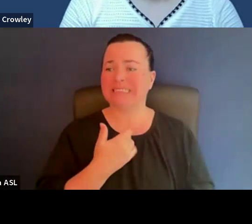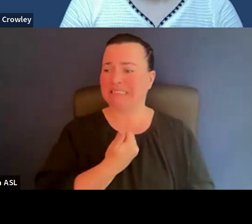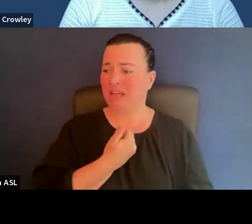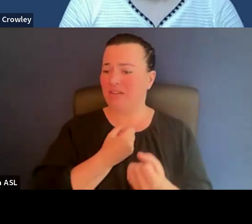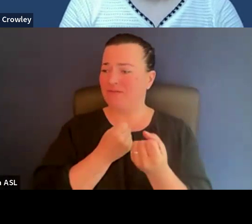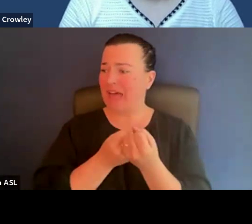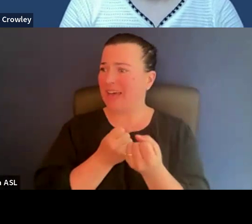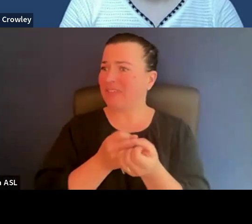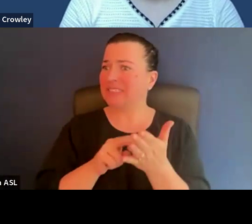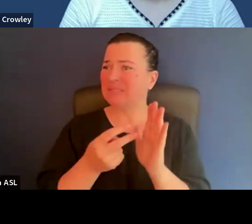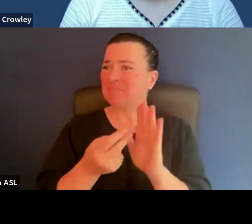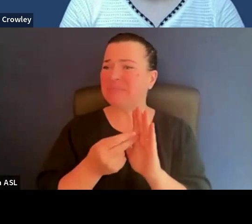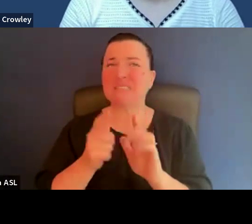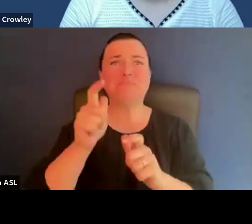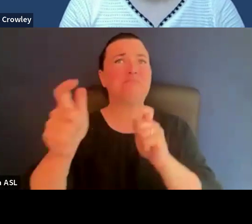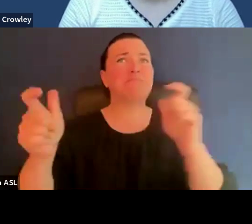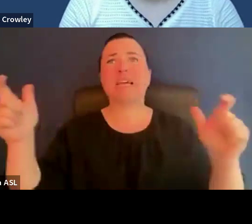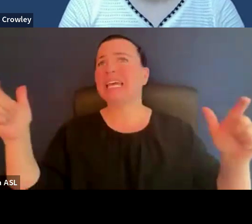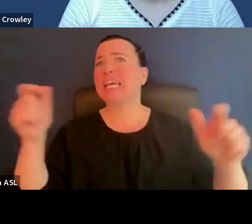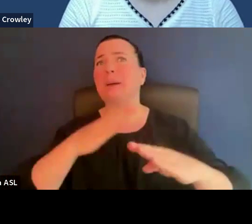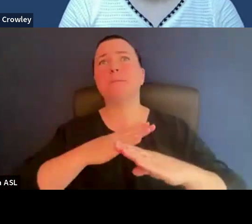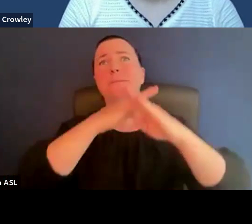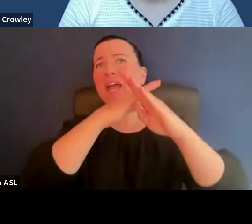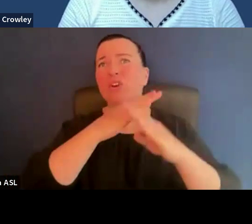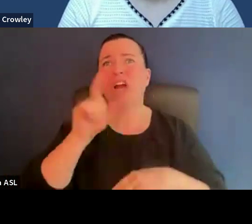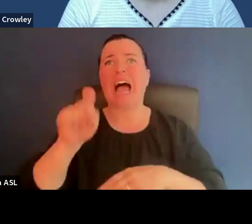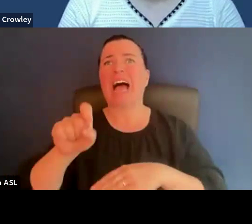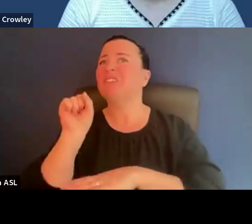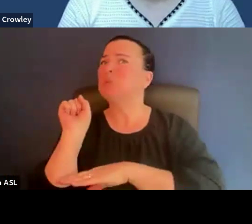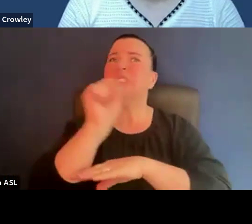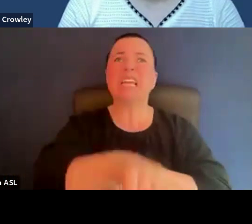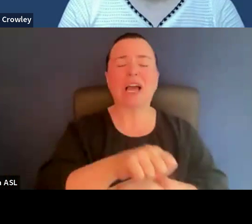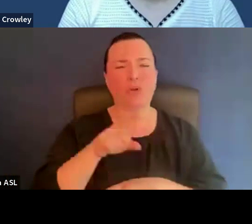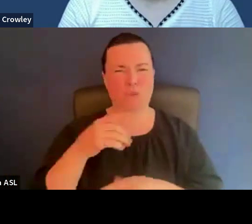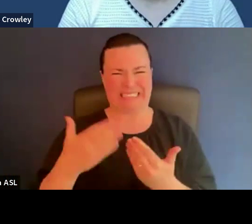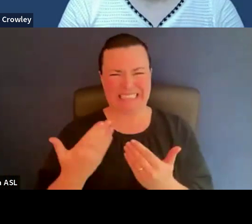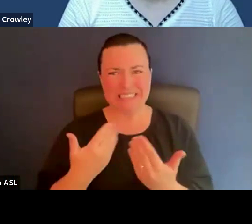or a big major thing in your life, and it gets so overwhelming and you don't know where to start.